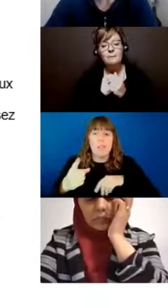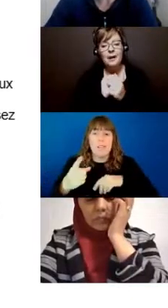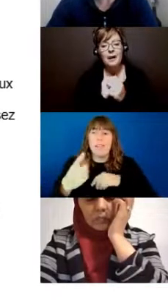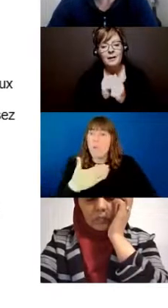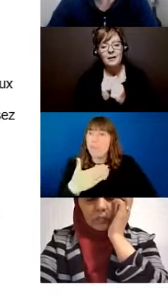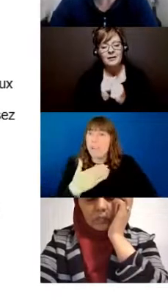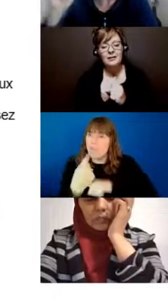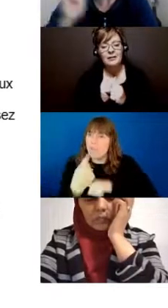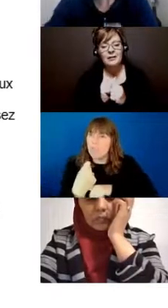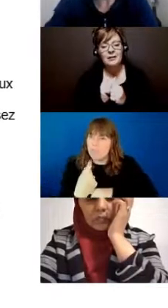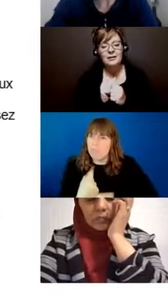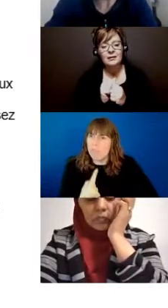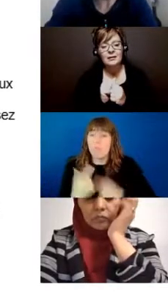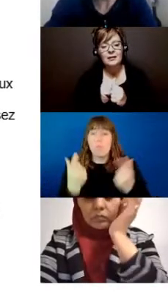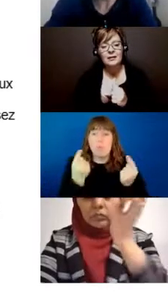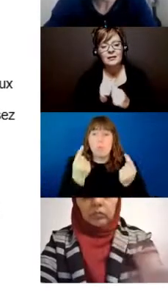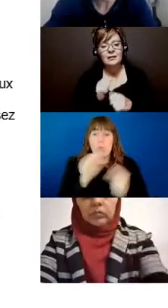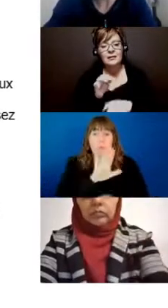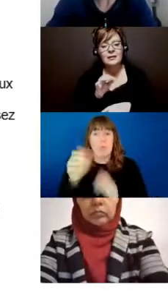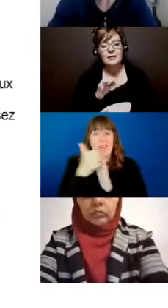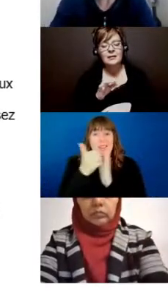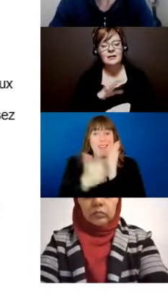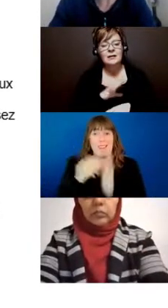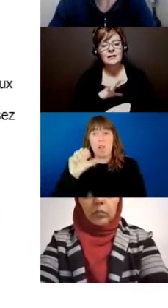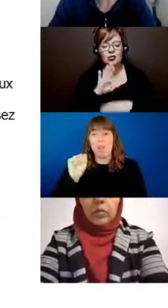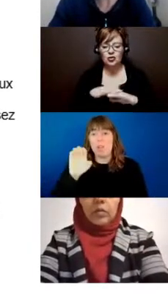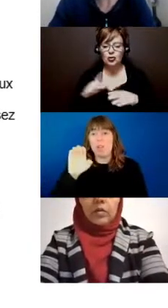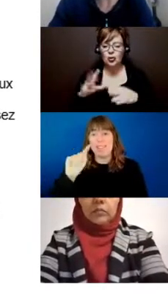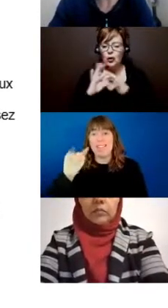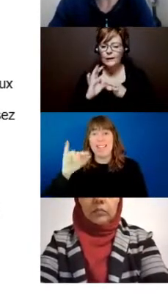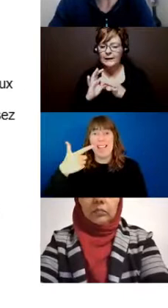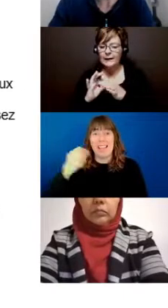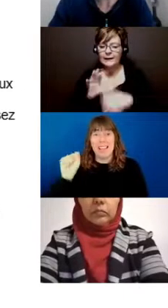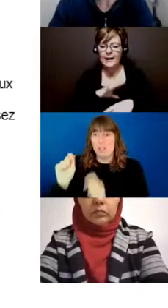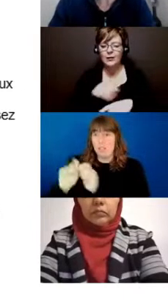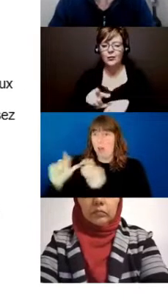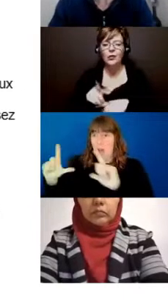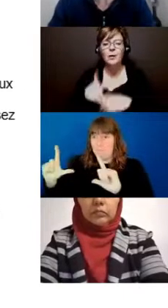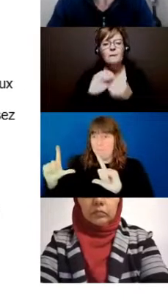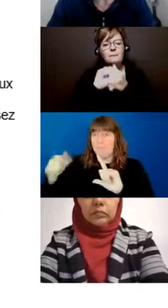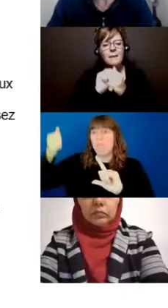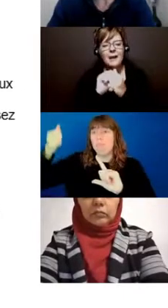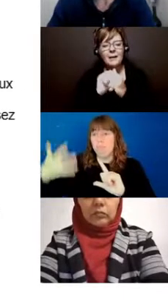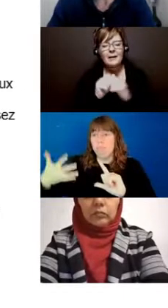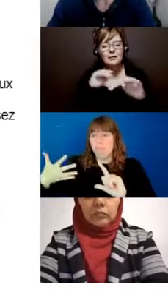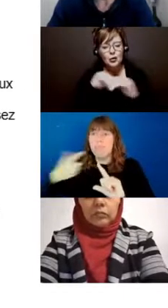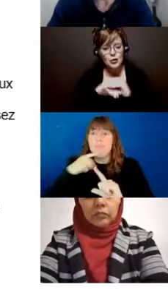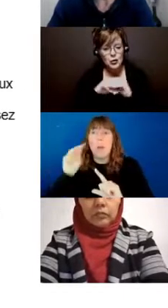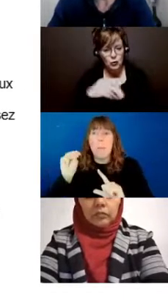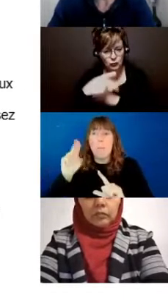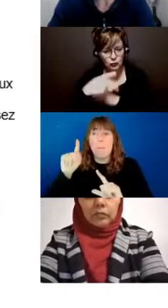go to your account settings and select the drop down arrow next to the mute button and select